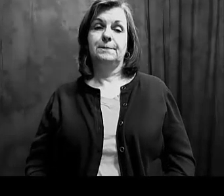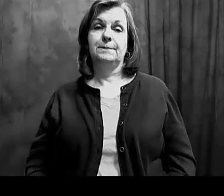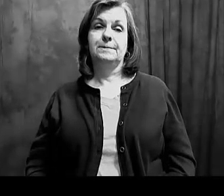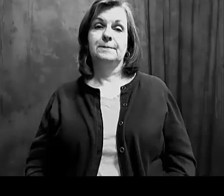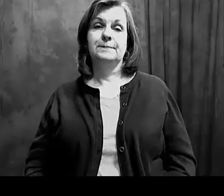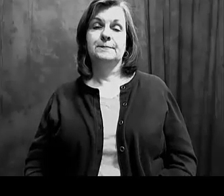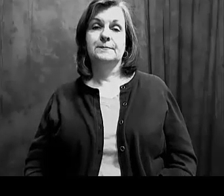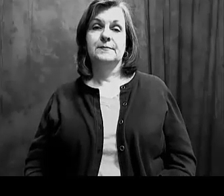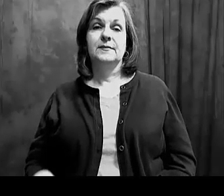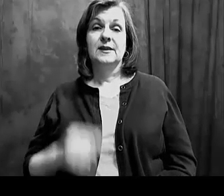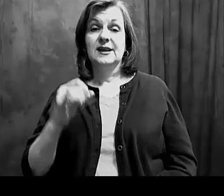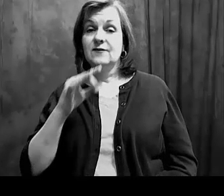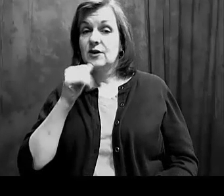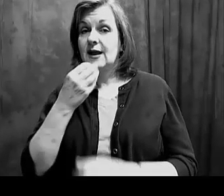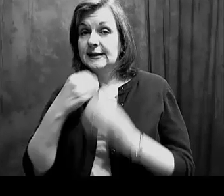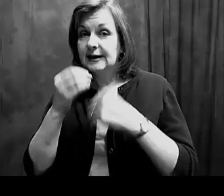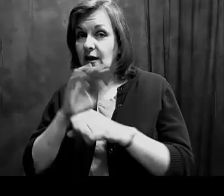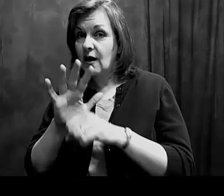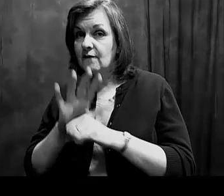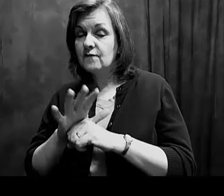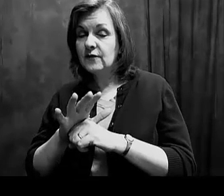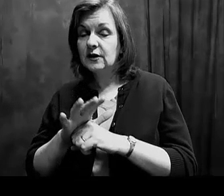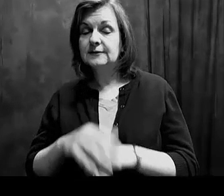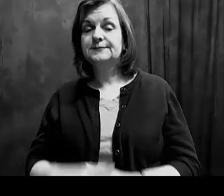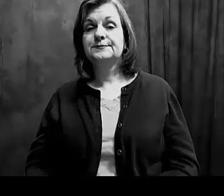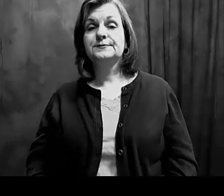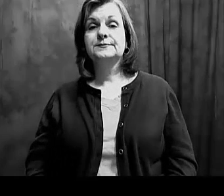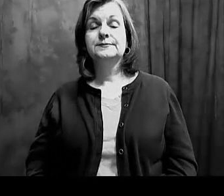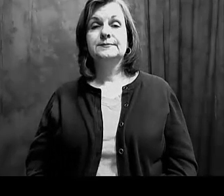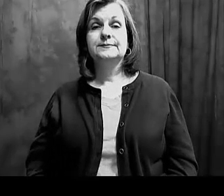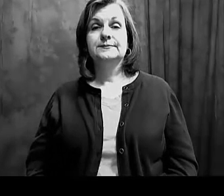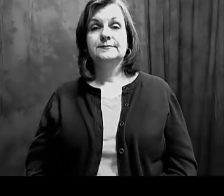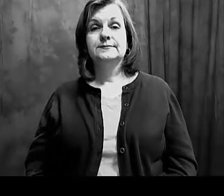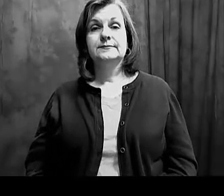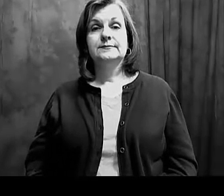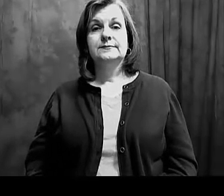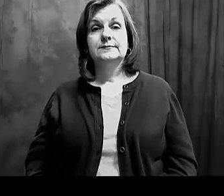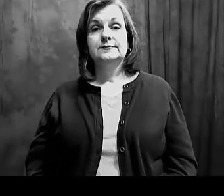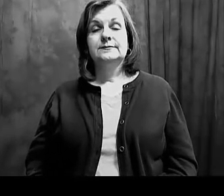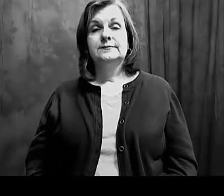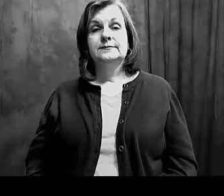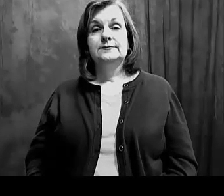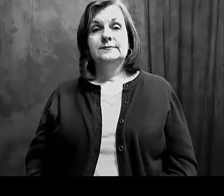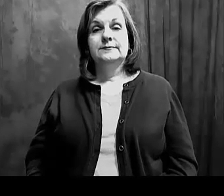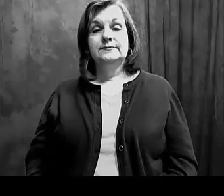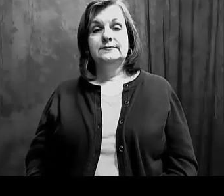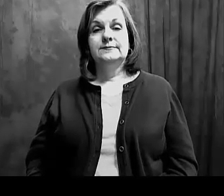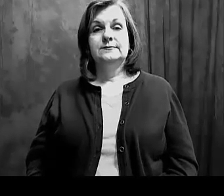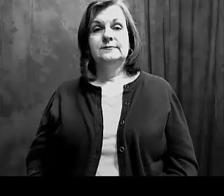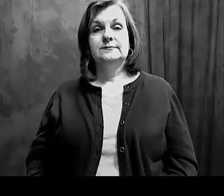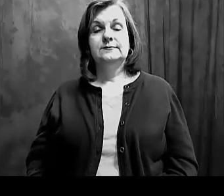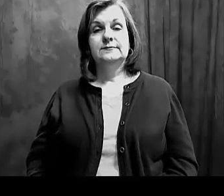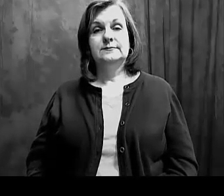when you don't eat it so when it's missing from your diet